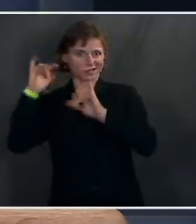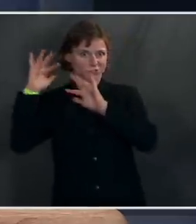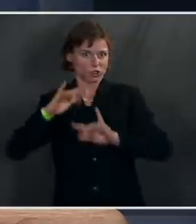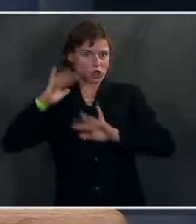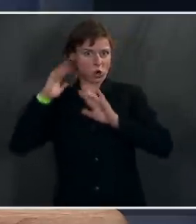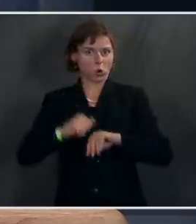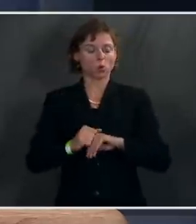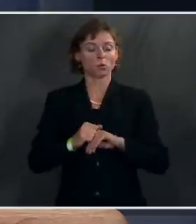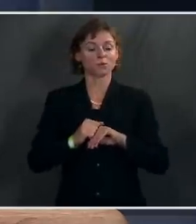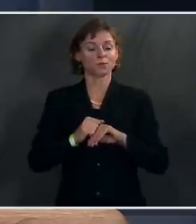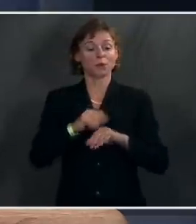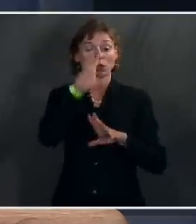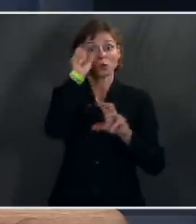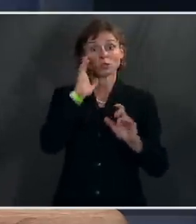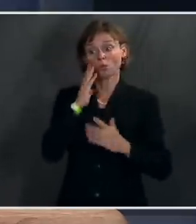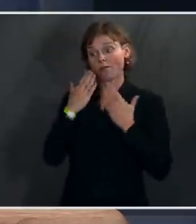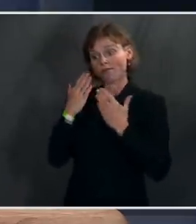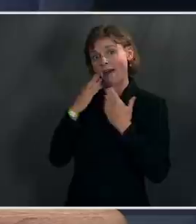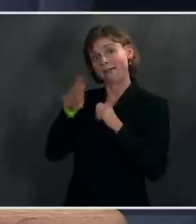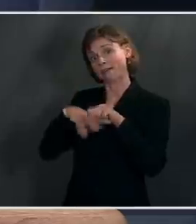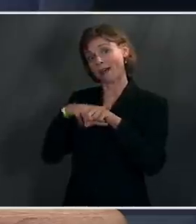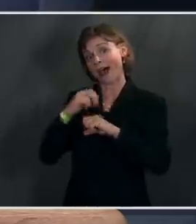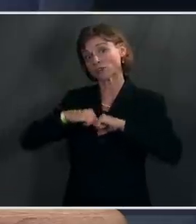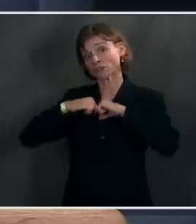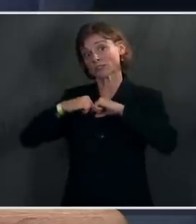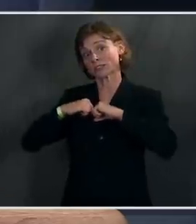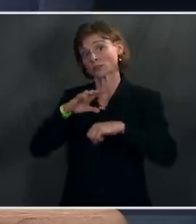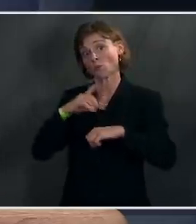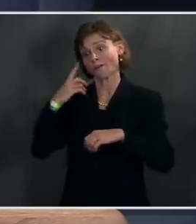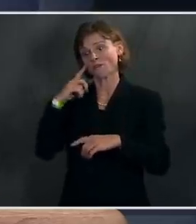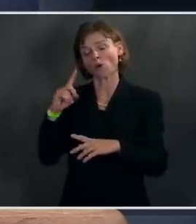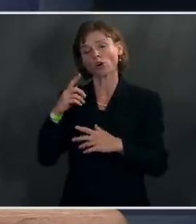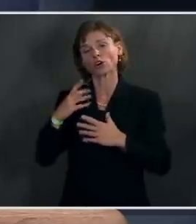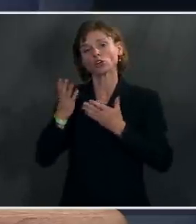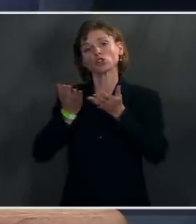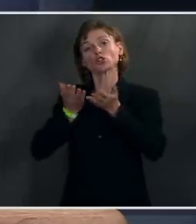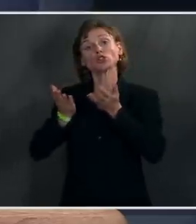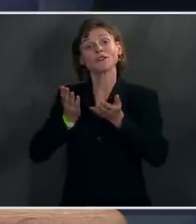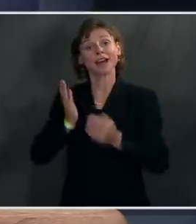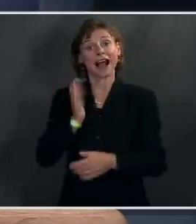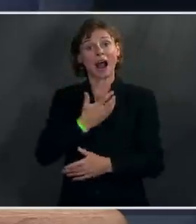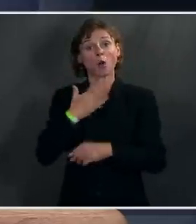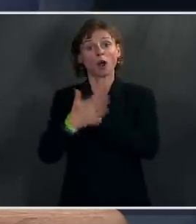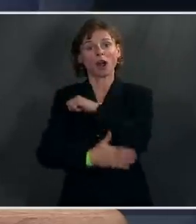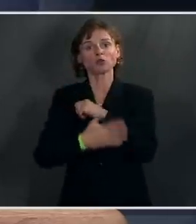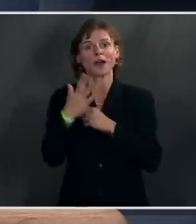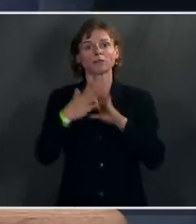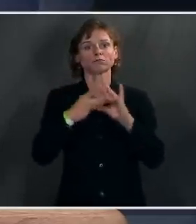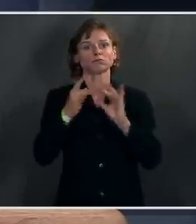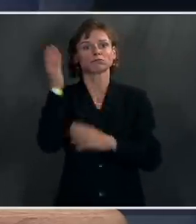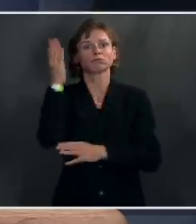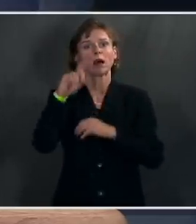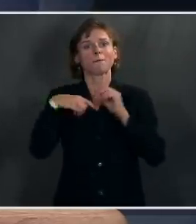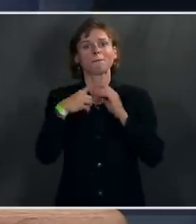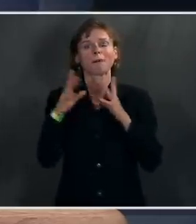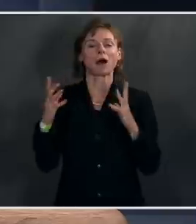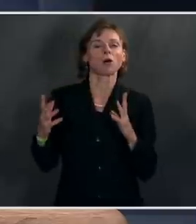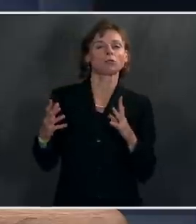and women of the national security workforce for their service to our country and deliver remarks about reclaiming America's role in the world.